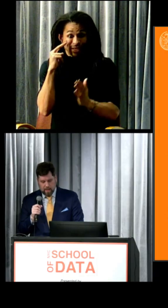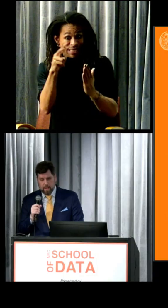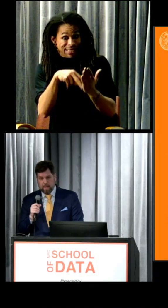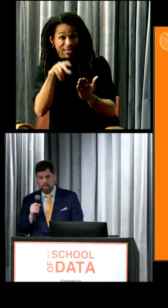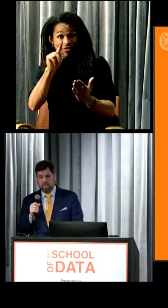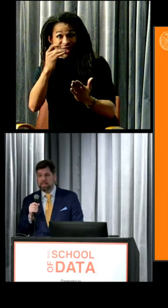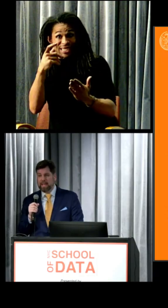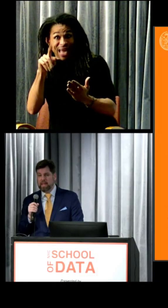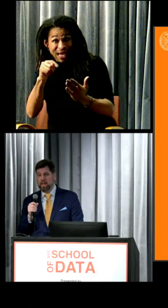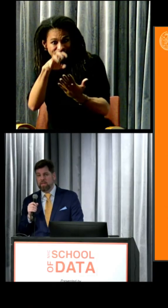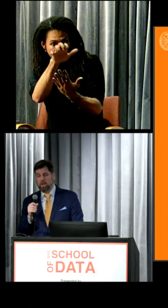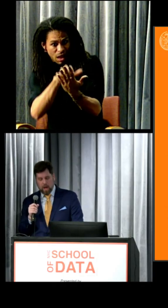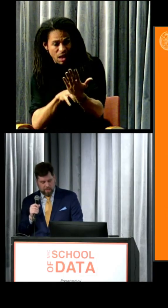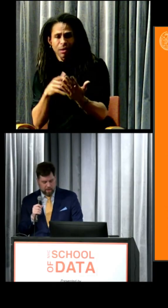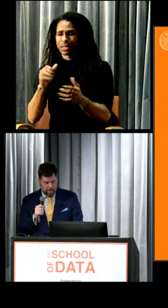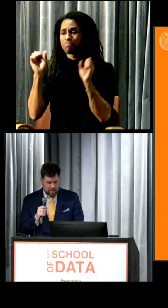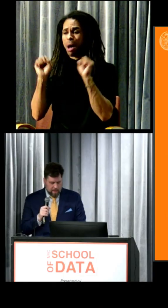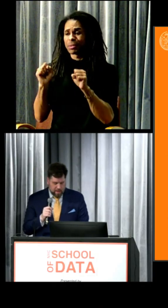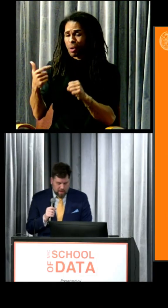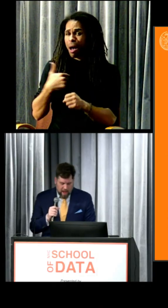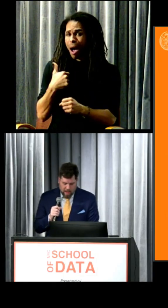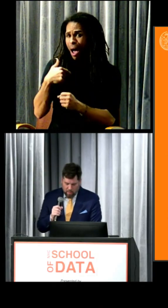So this is the technology that we came up with.